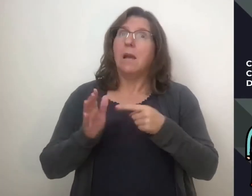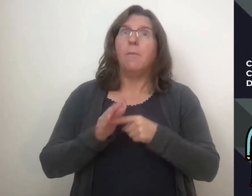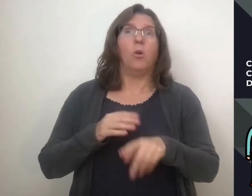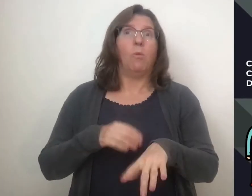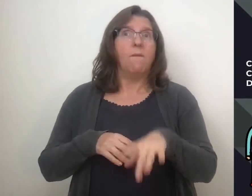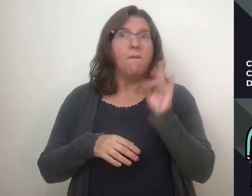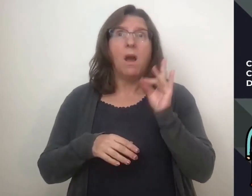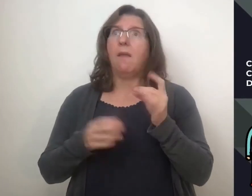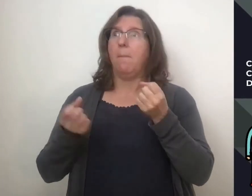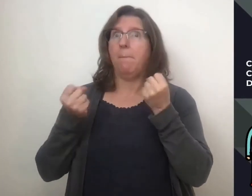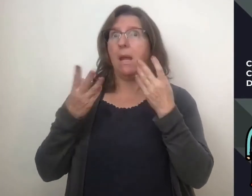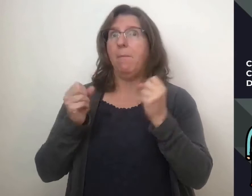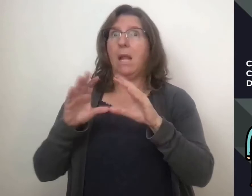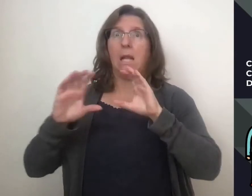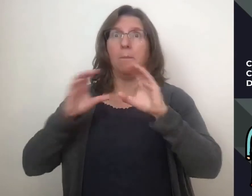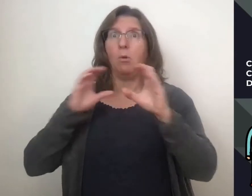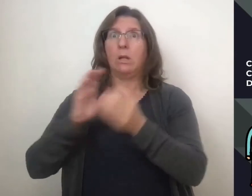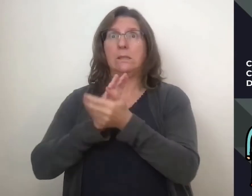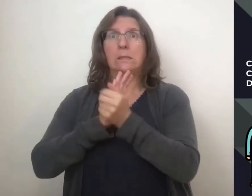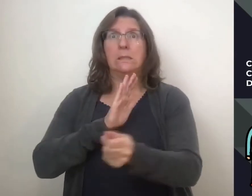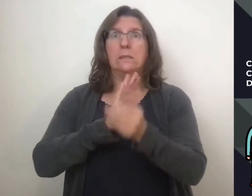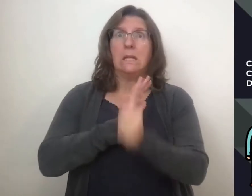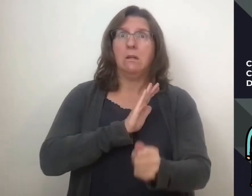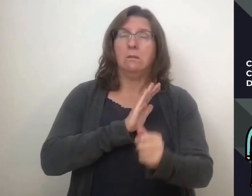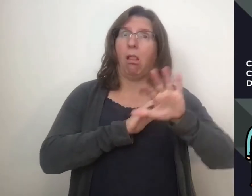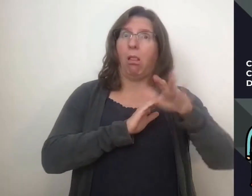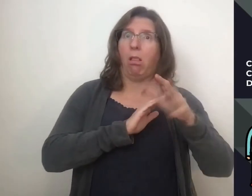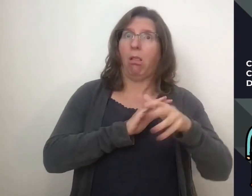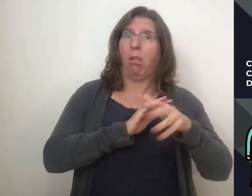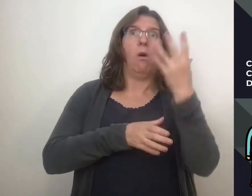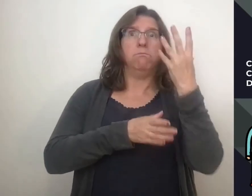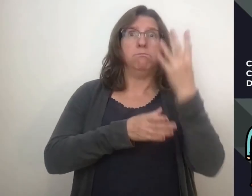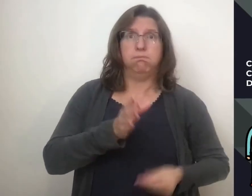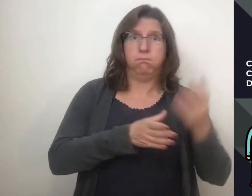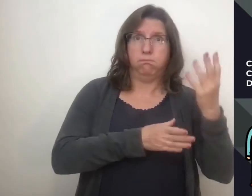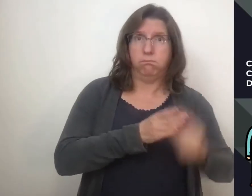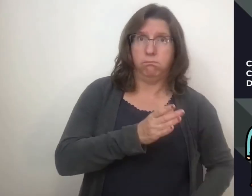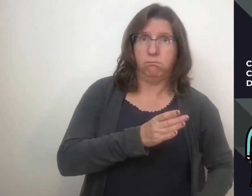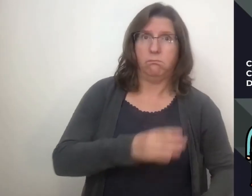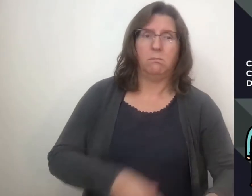Many children who are language deprived lack communicative competence.